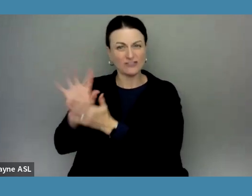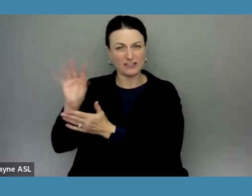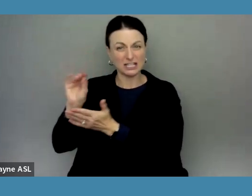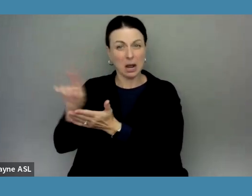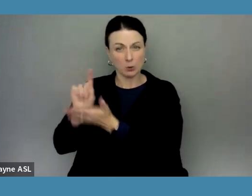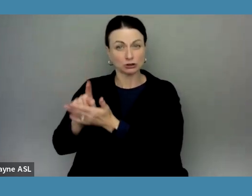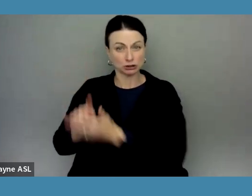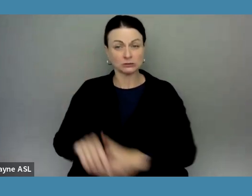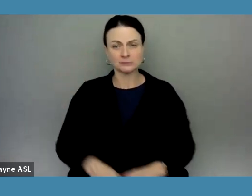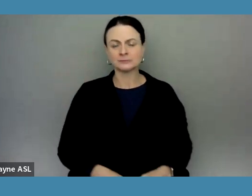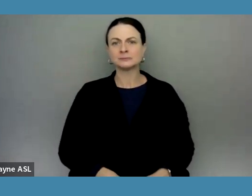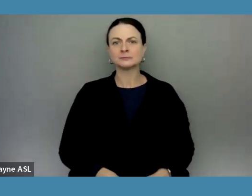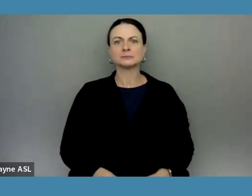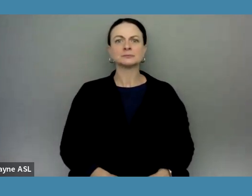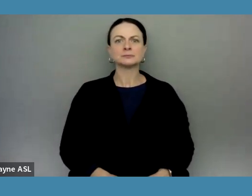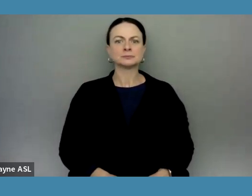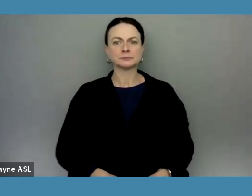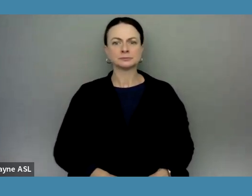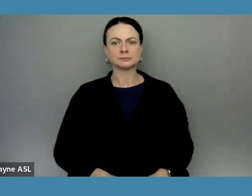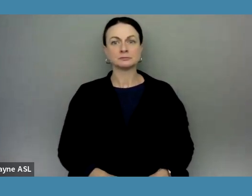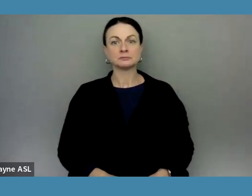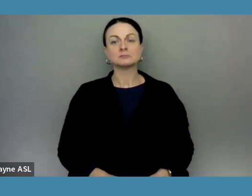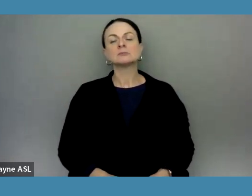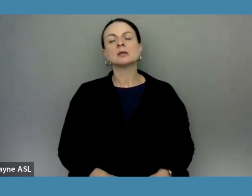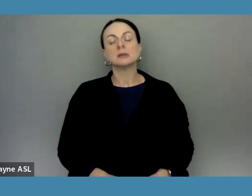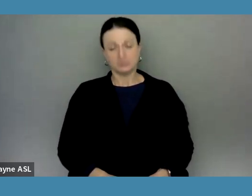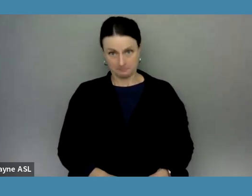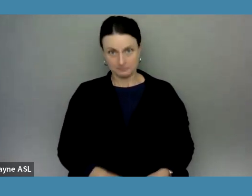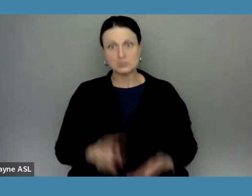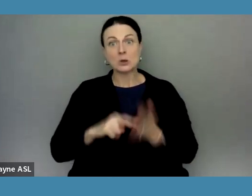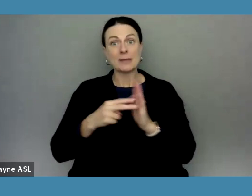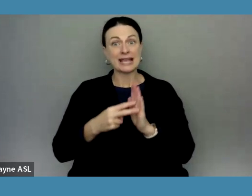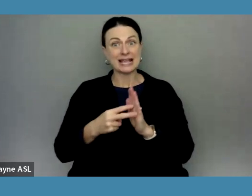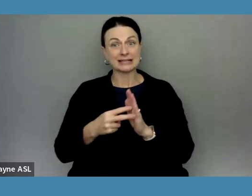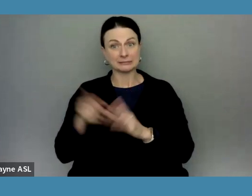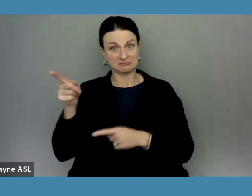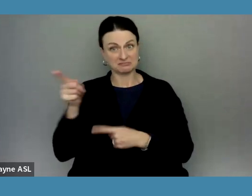So they will, the plan or the agency will look at it again